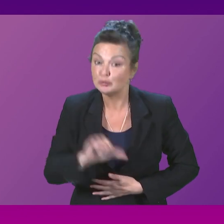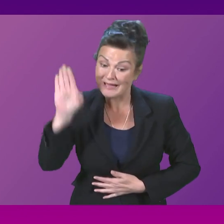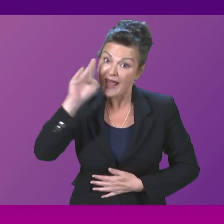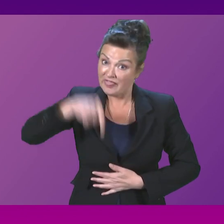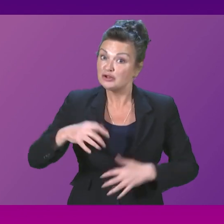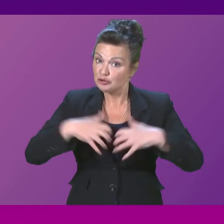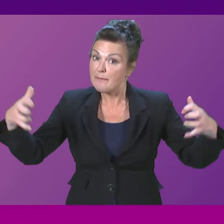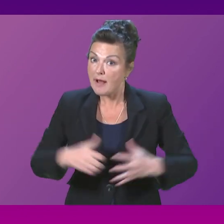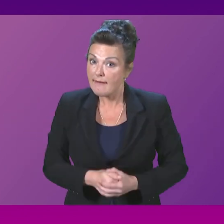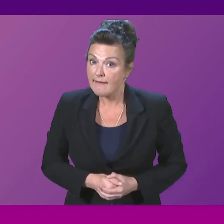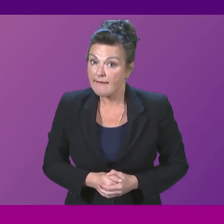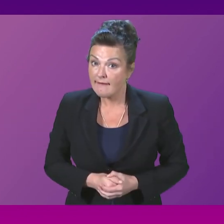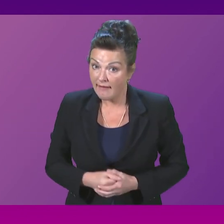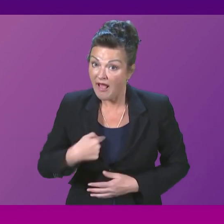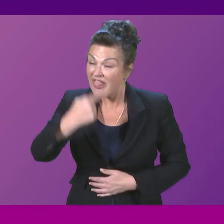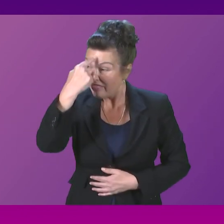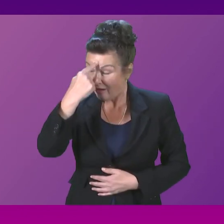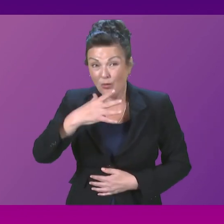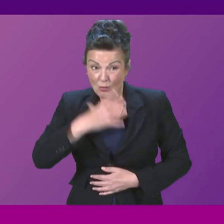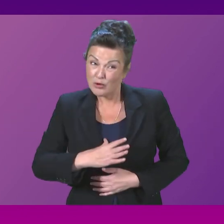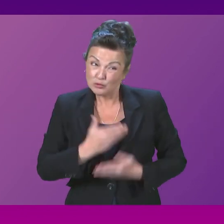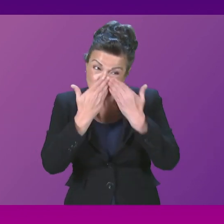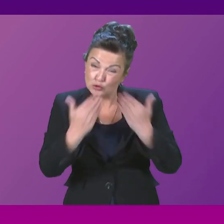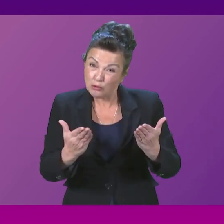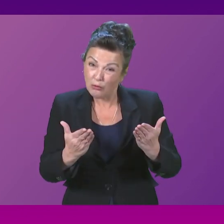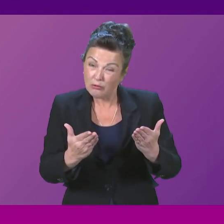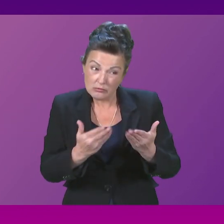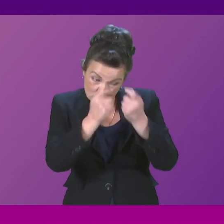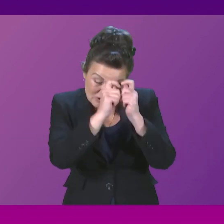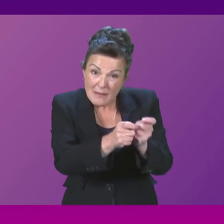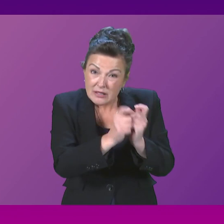I am sure that we would all wish to afford one another that courtesy. Please continue, Mr Ross.